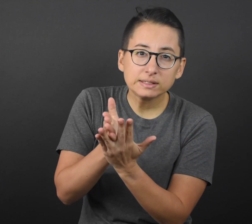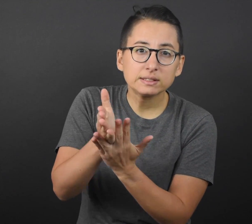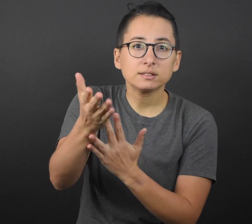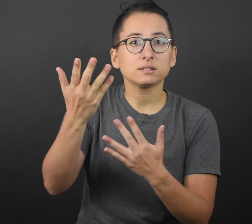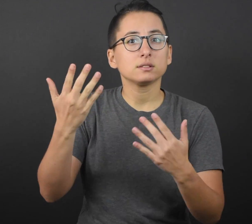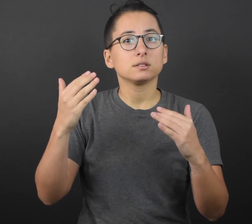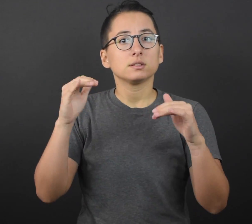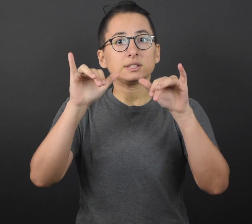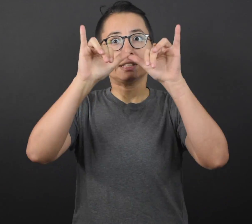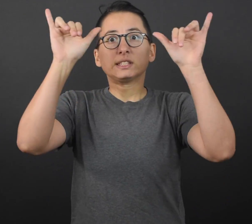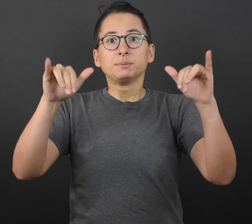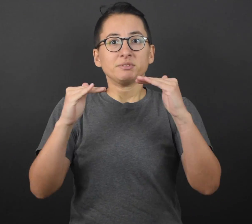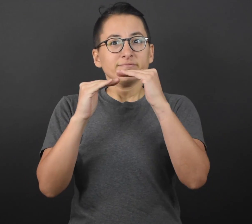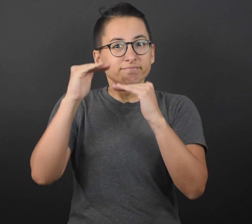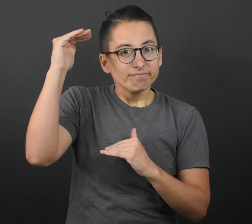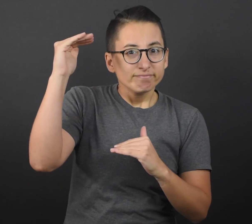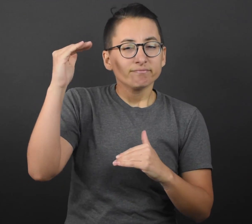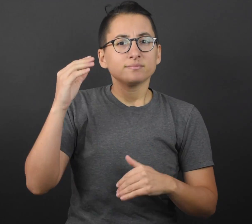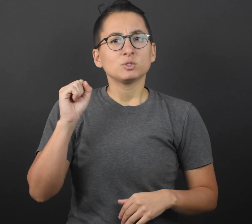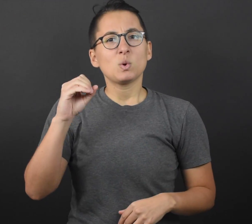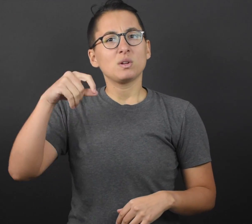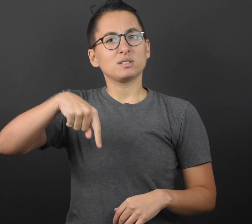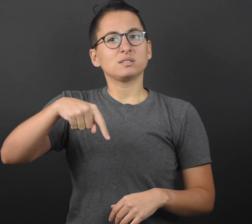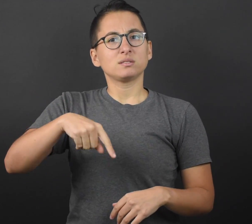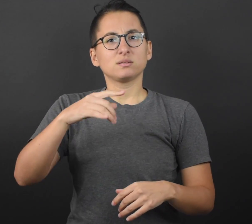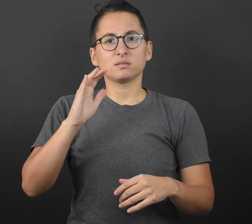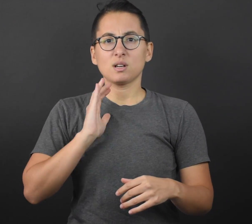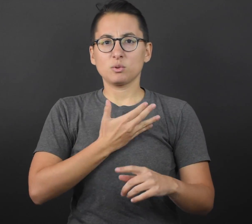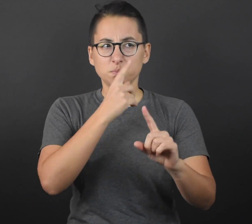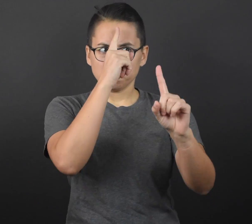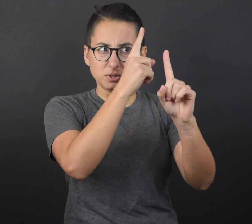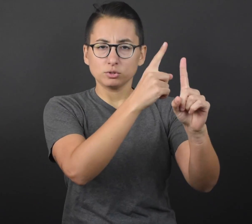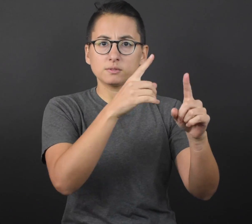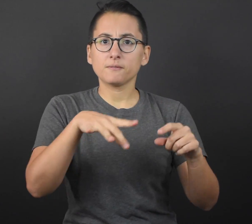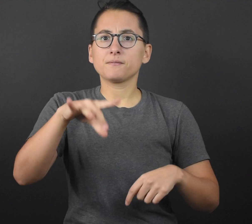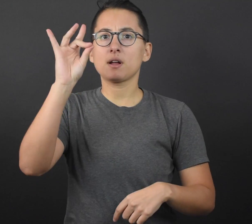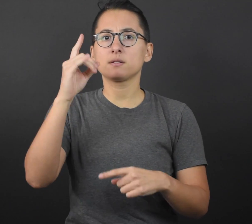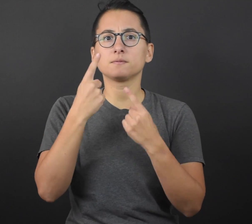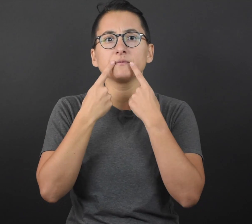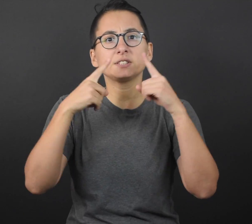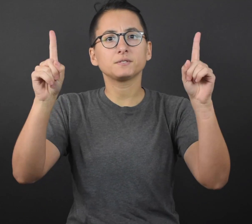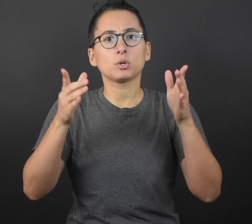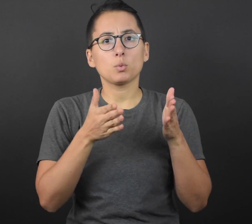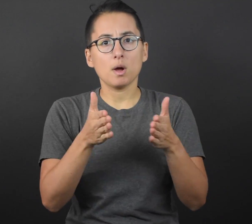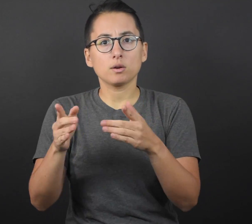so it has been our mission to find effective ways to improve access to vaccination and information